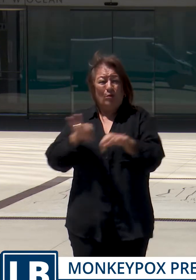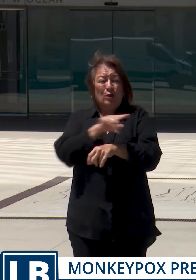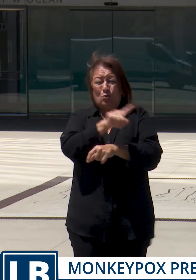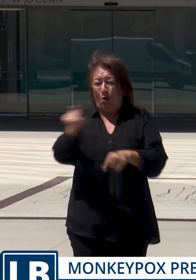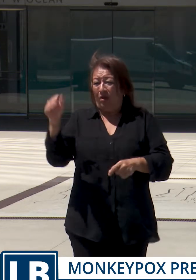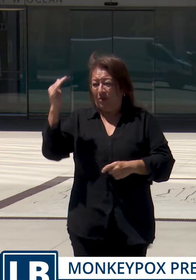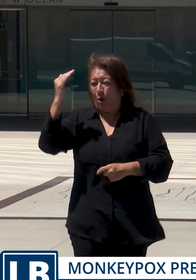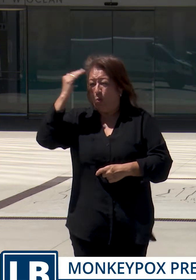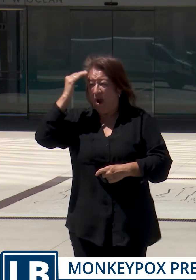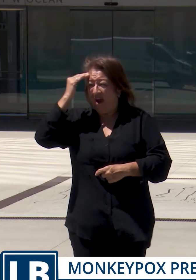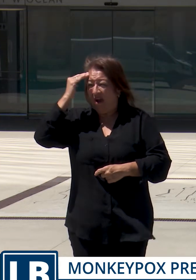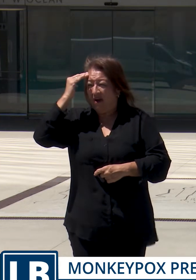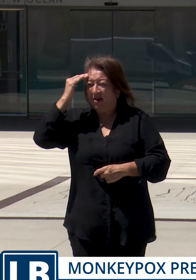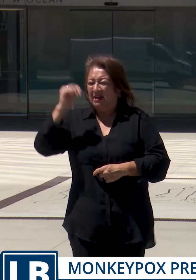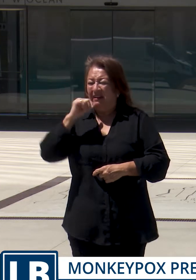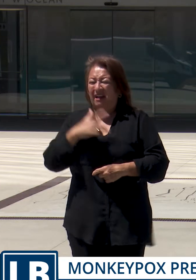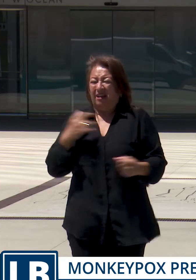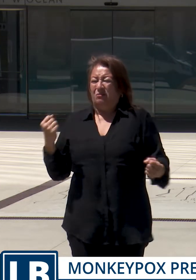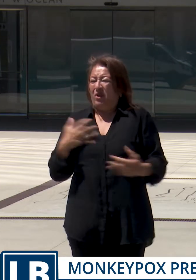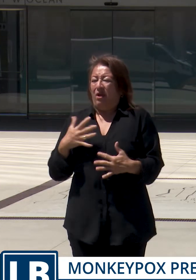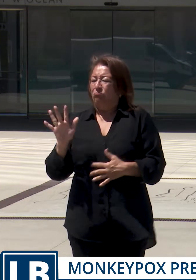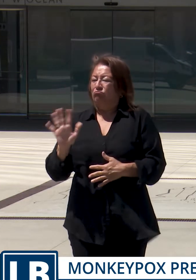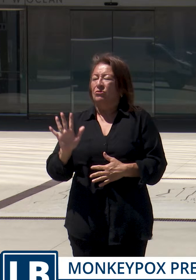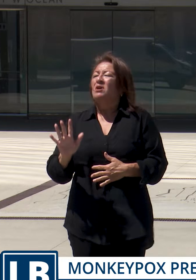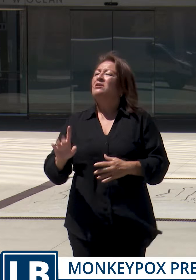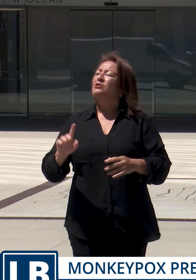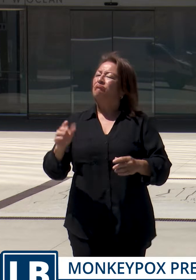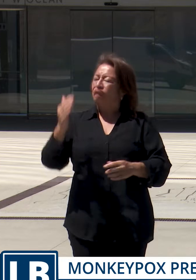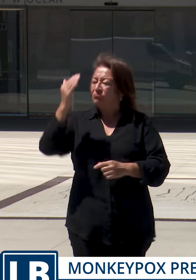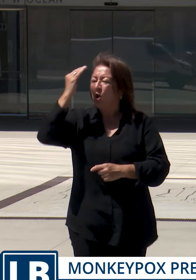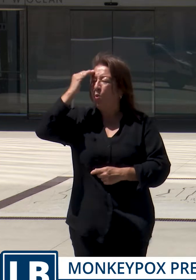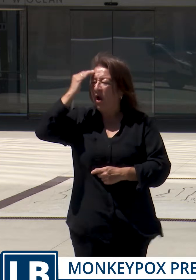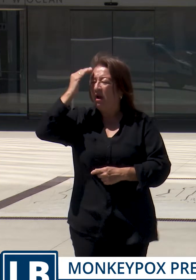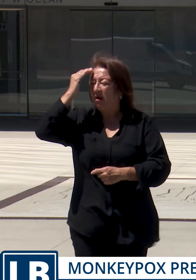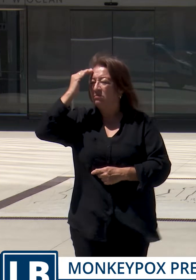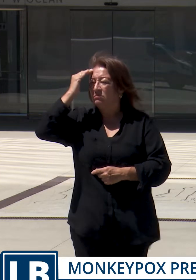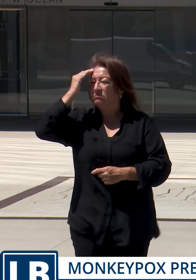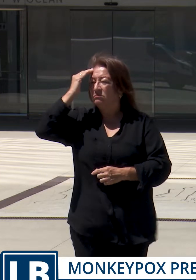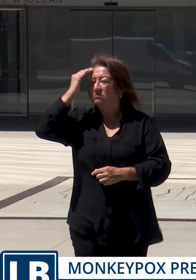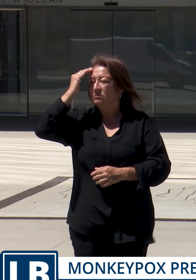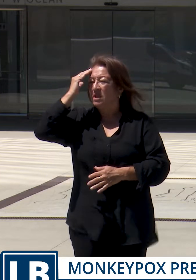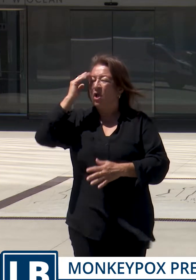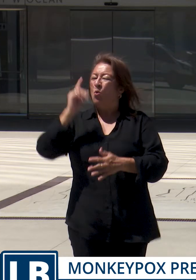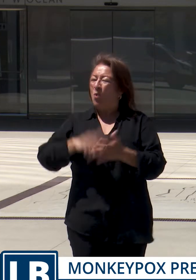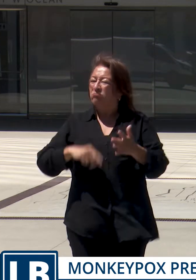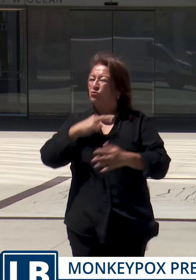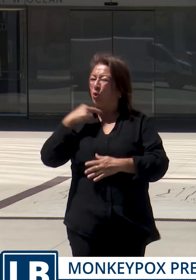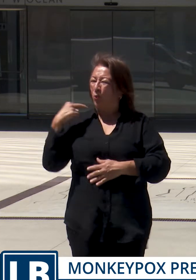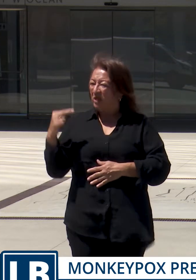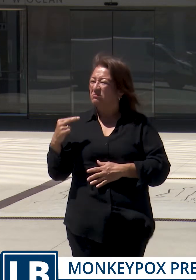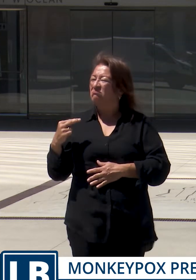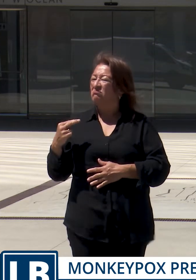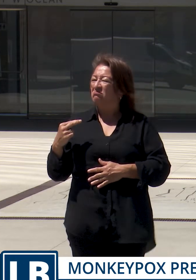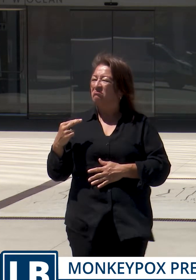uh and not panicked but to be aware of um what the risk activities are and to be aware